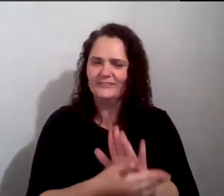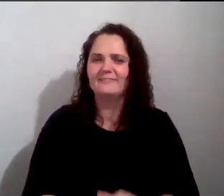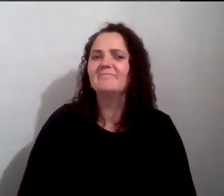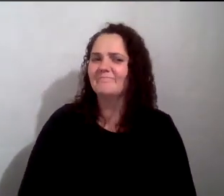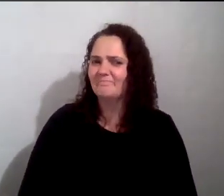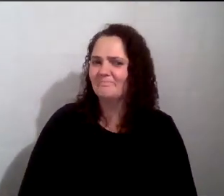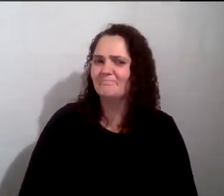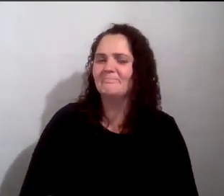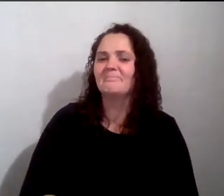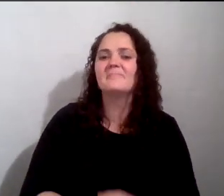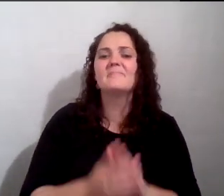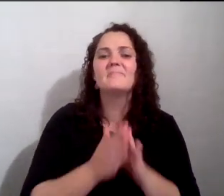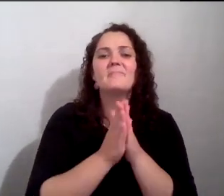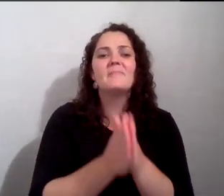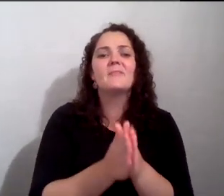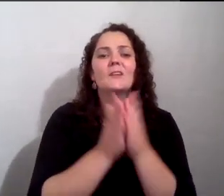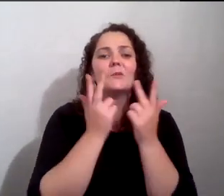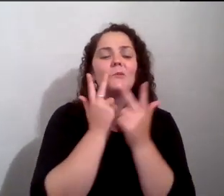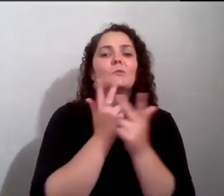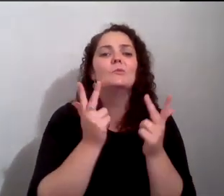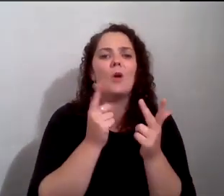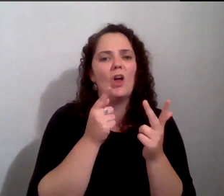relationship with portraiture and the Archibald